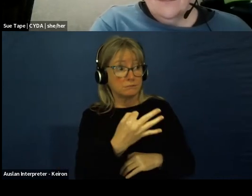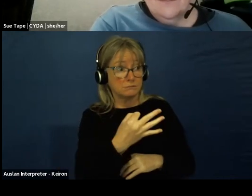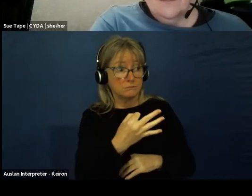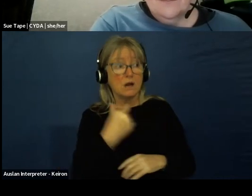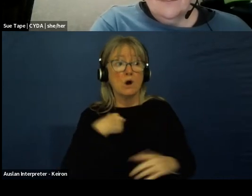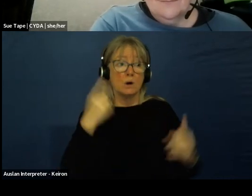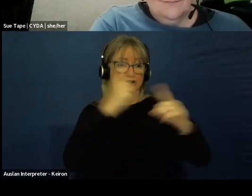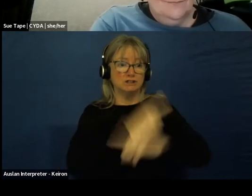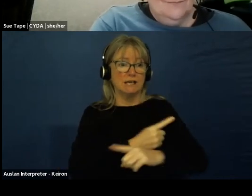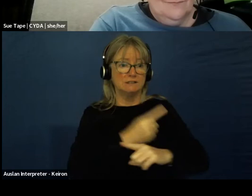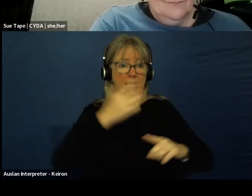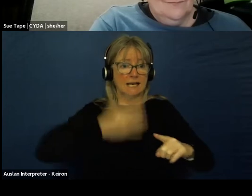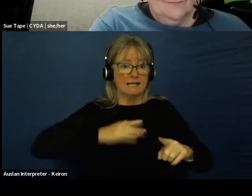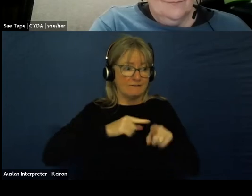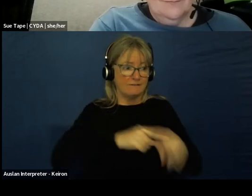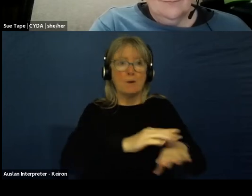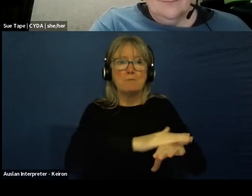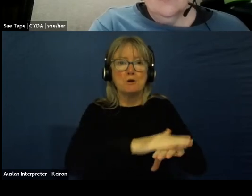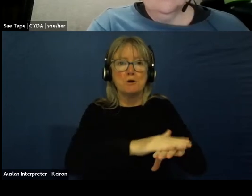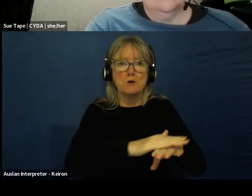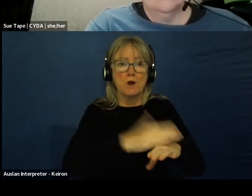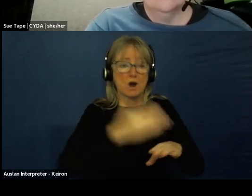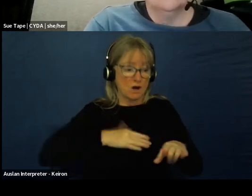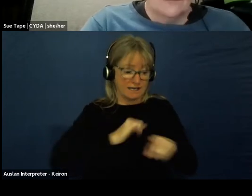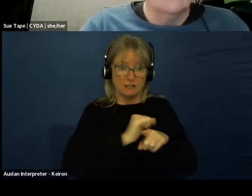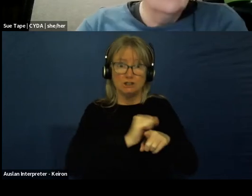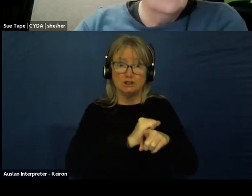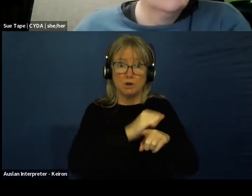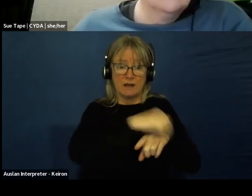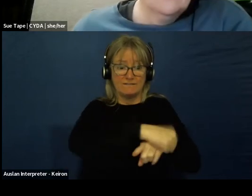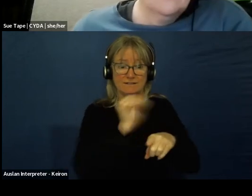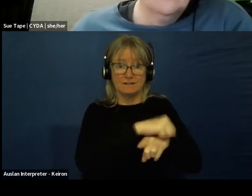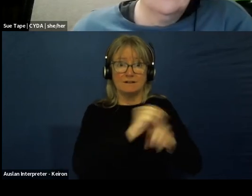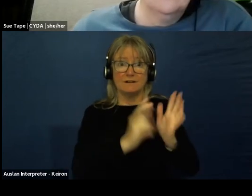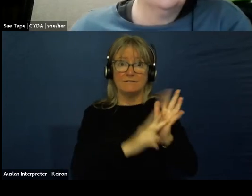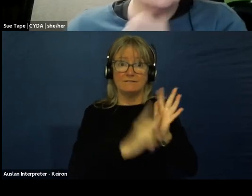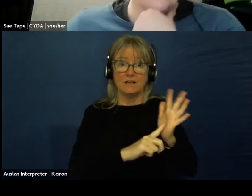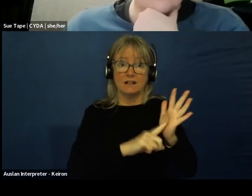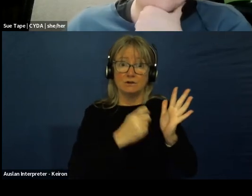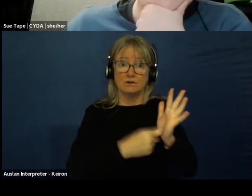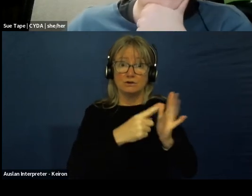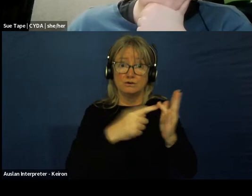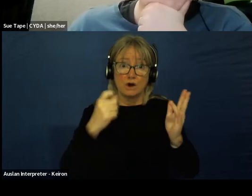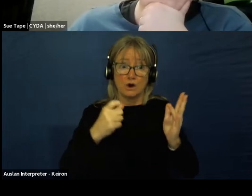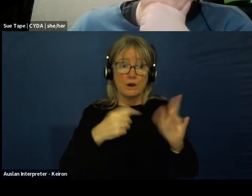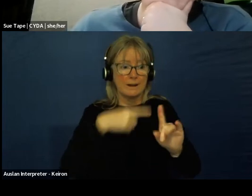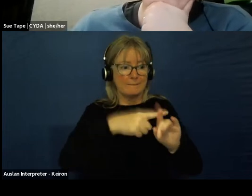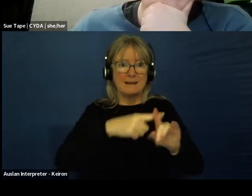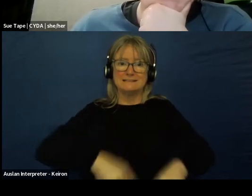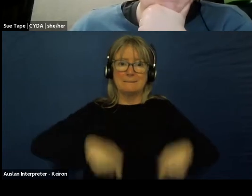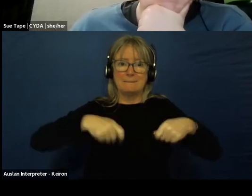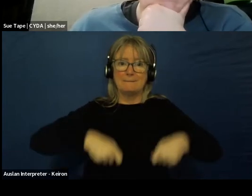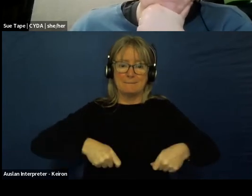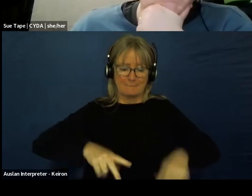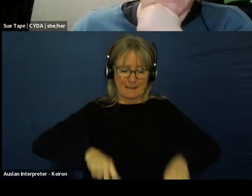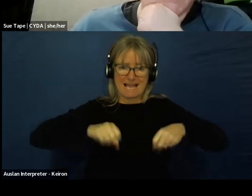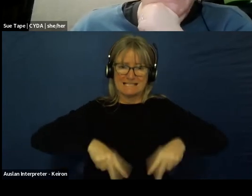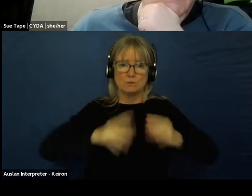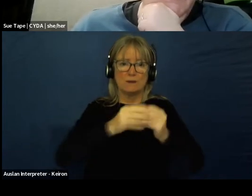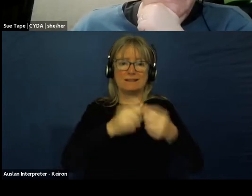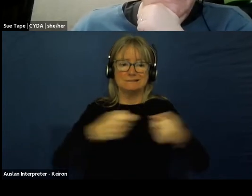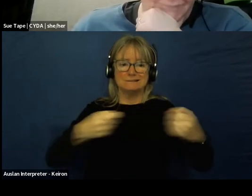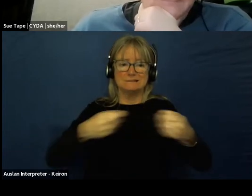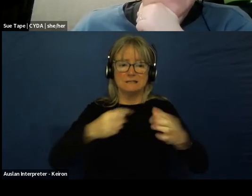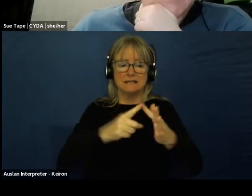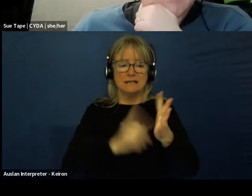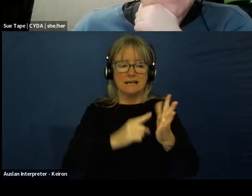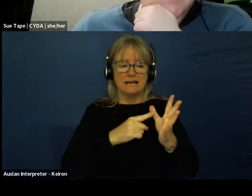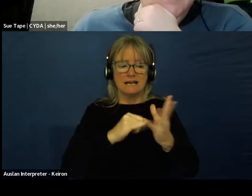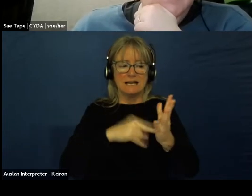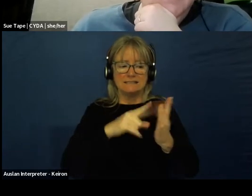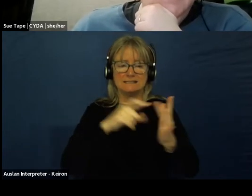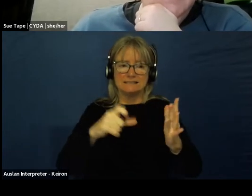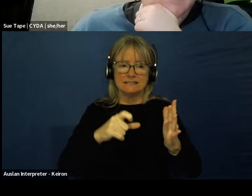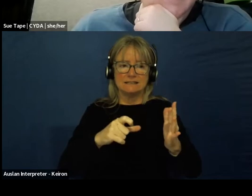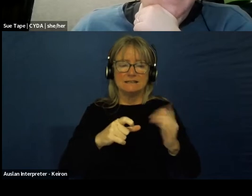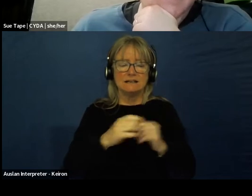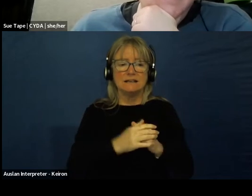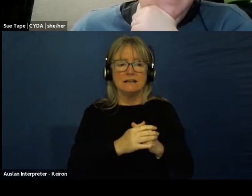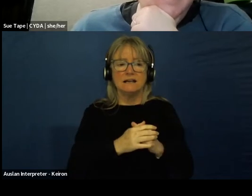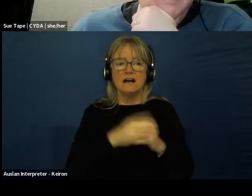I need to choose with velcro and pants with elastic elastic at high school, I was in a special unit of value college.